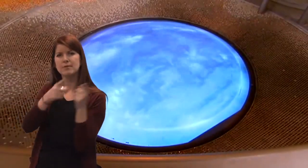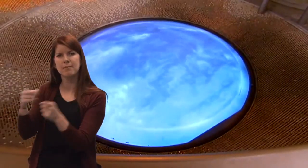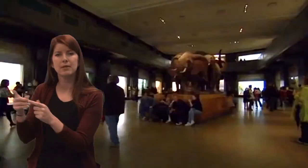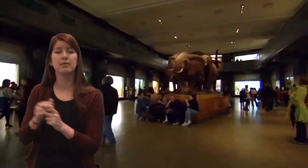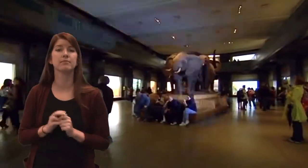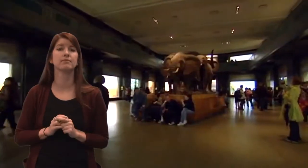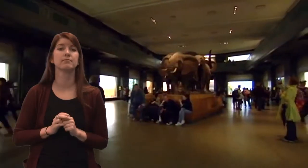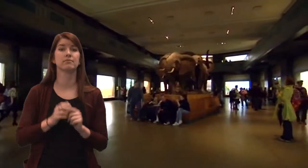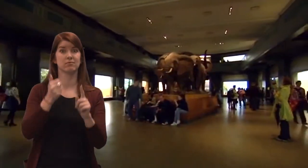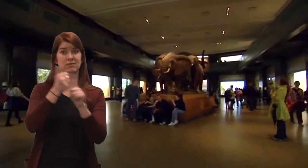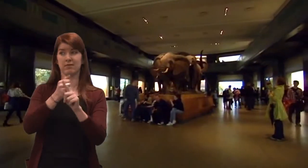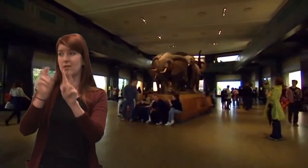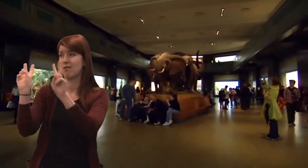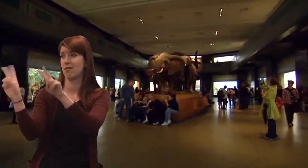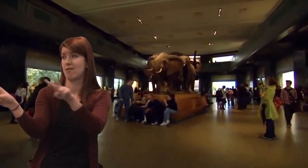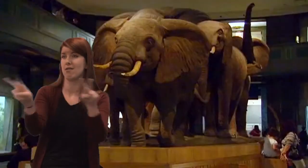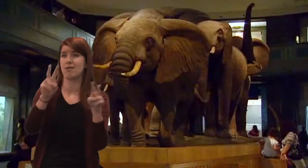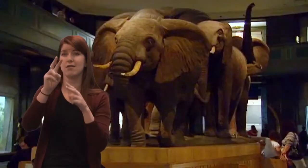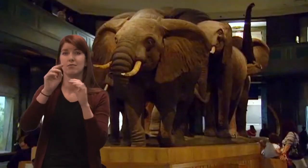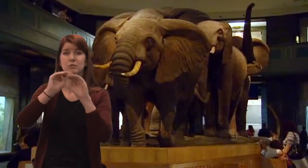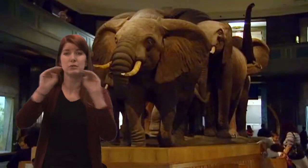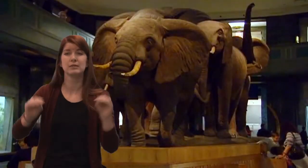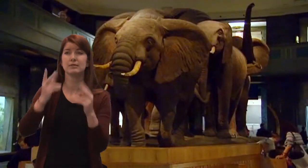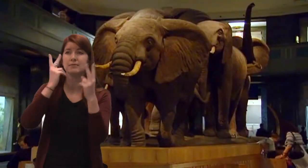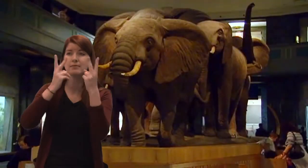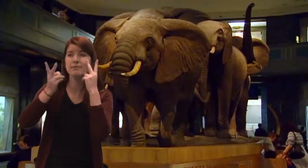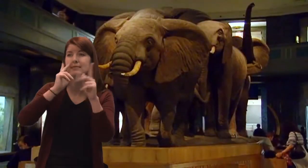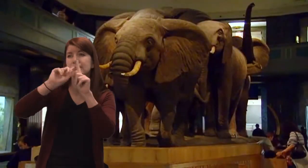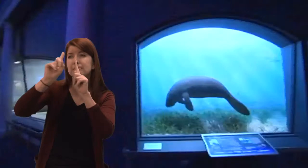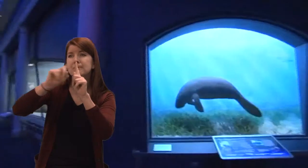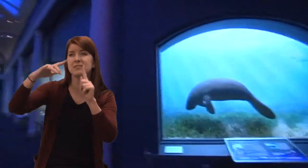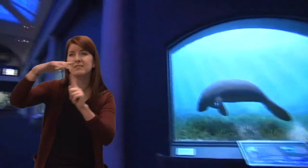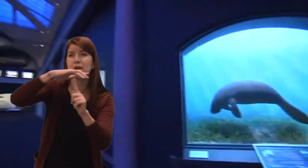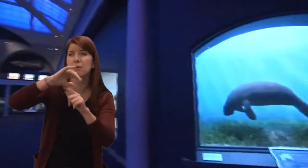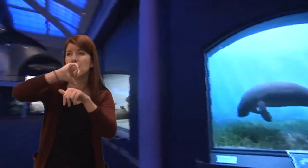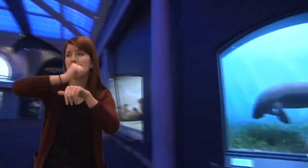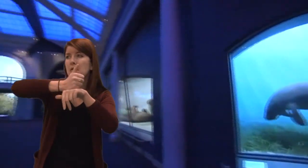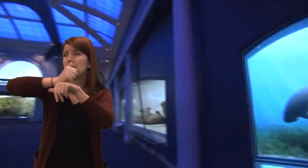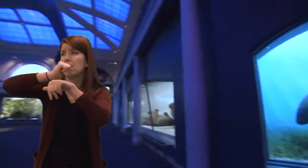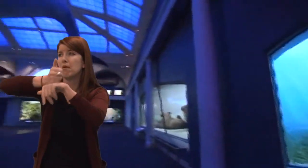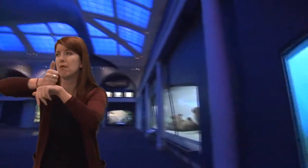When you visit this museum, and you see different environments, you see them exactly